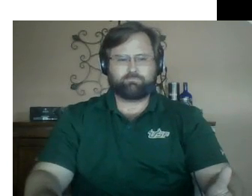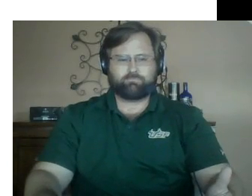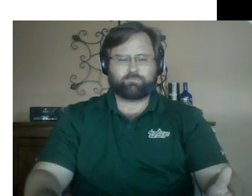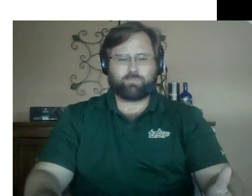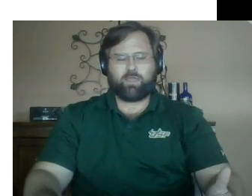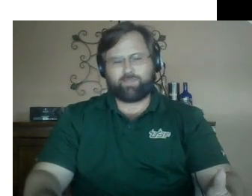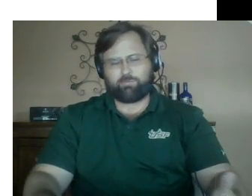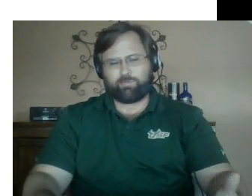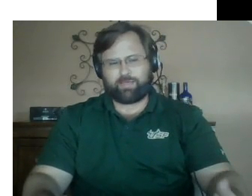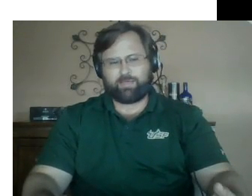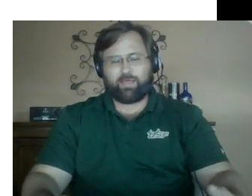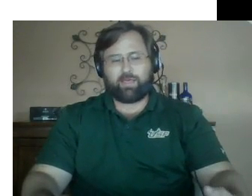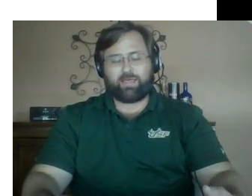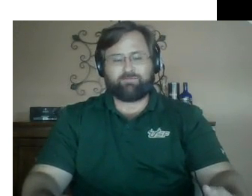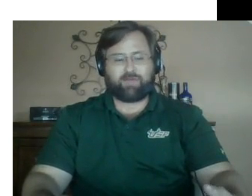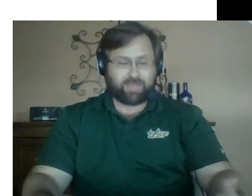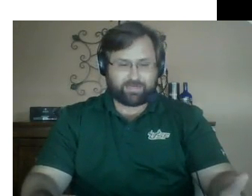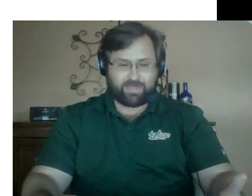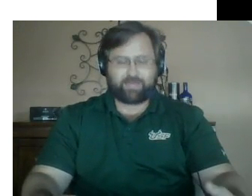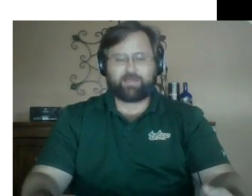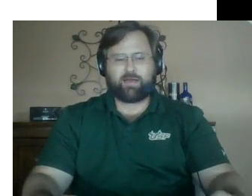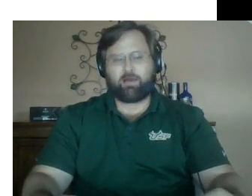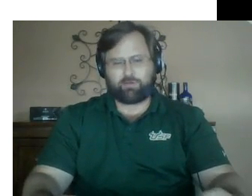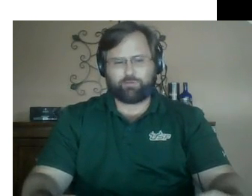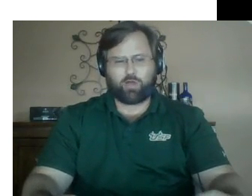and that would be if I land late i'll give you a call